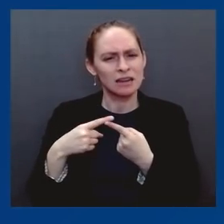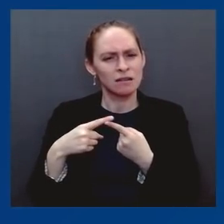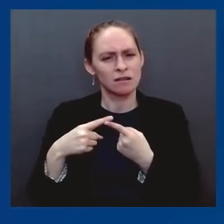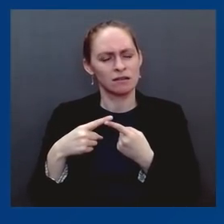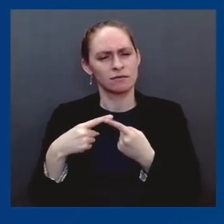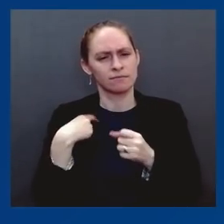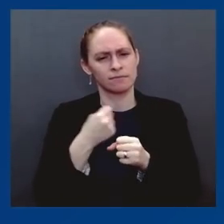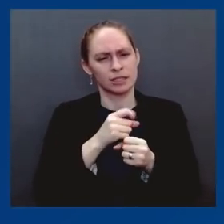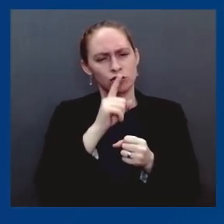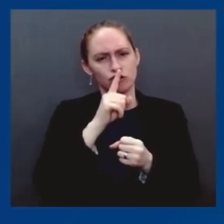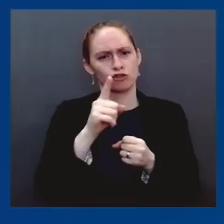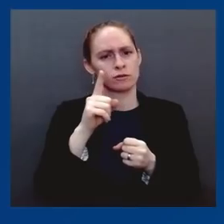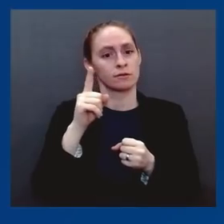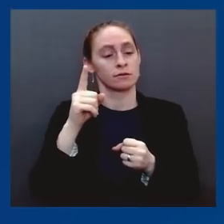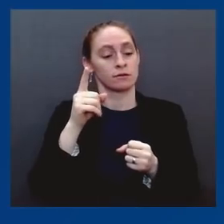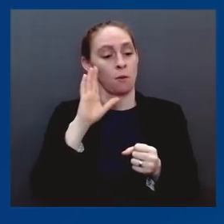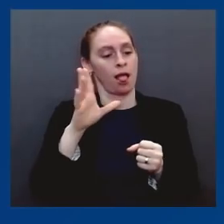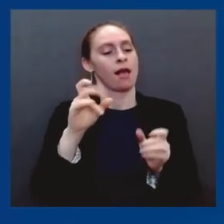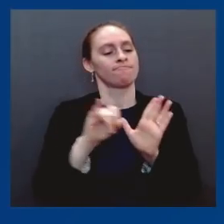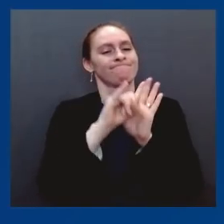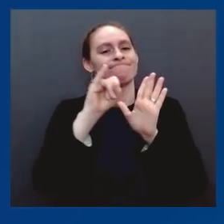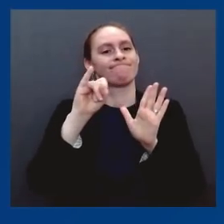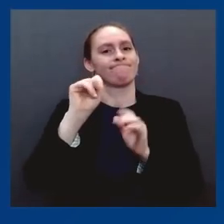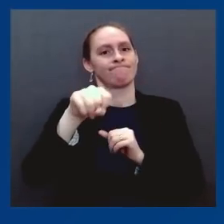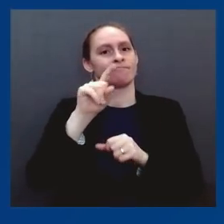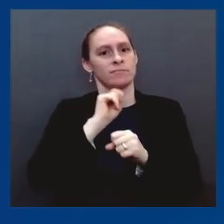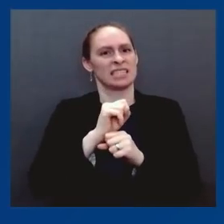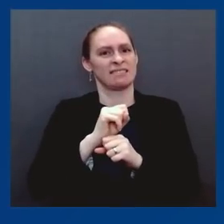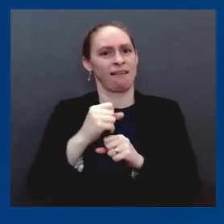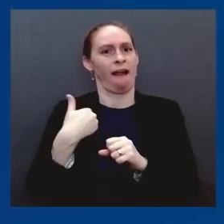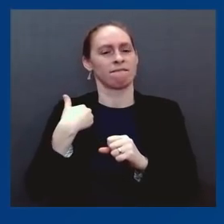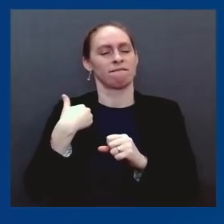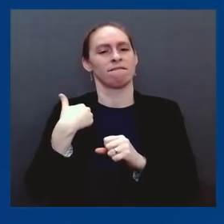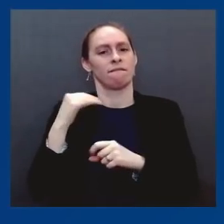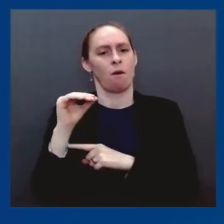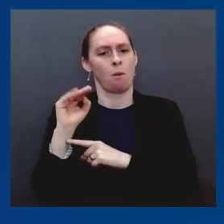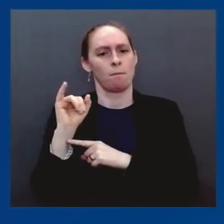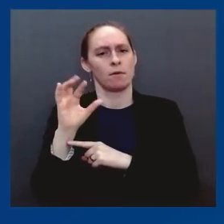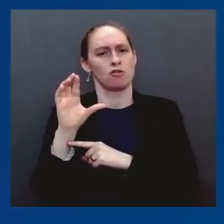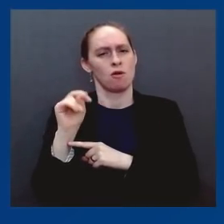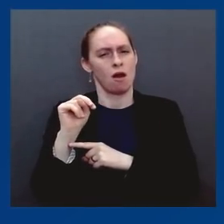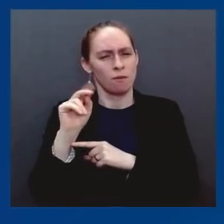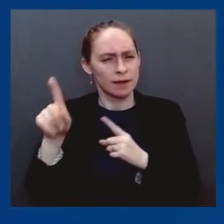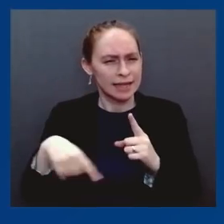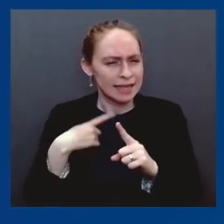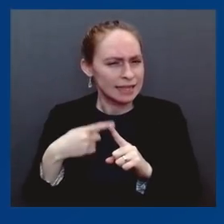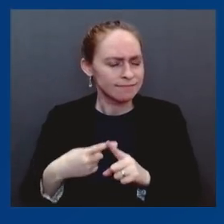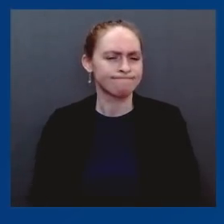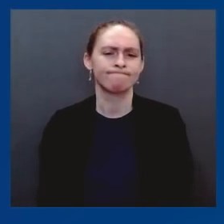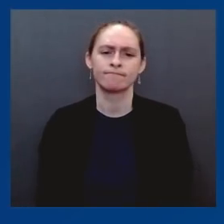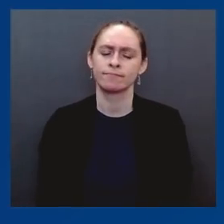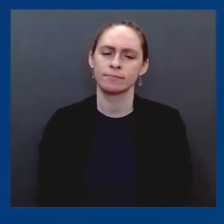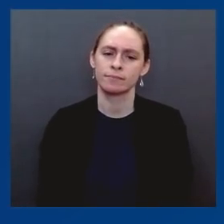on what percentage of eligible people are boosted -- I think you gave some two weeks ago -- that would be helpful. Thank you.